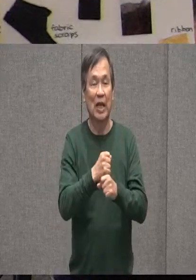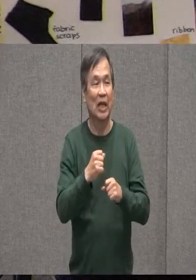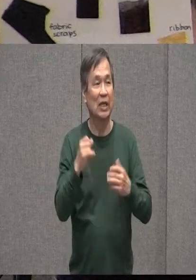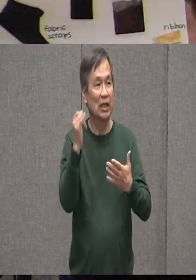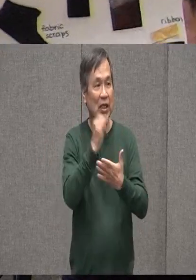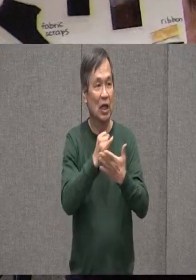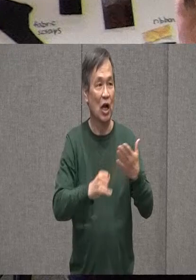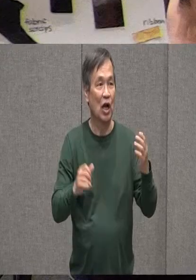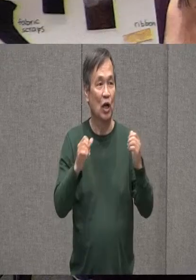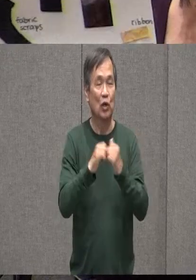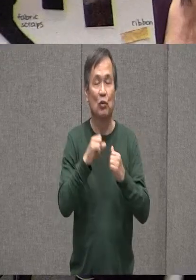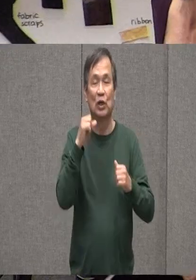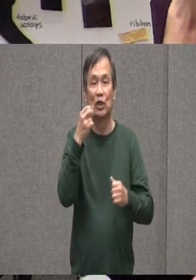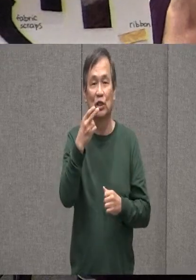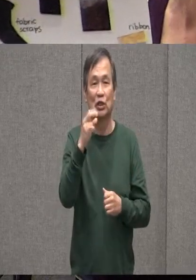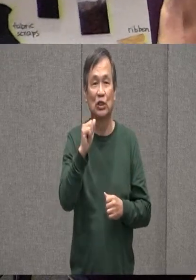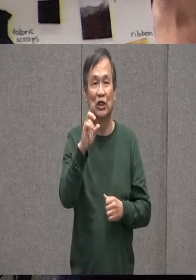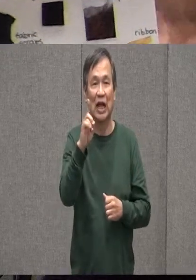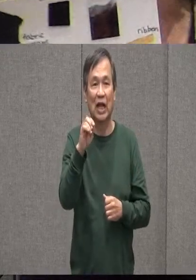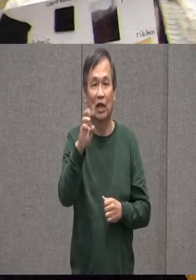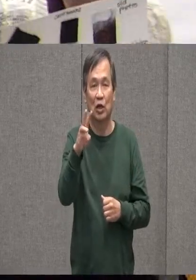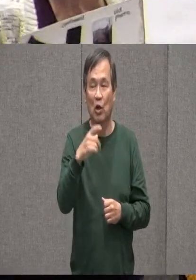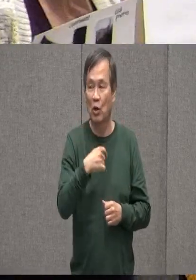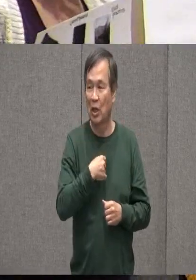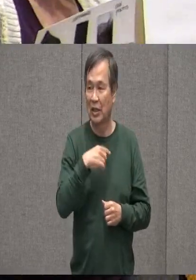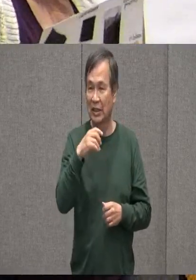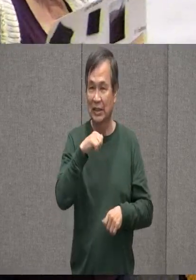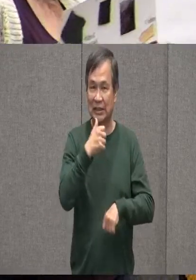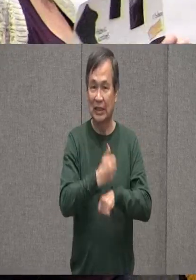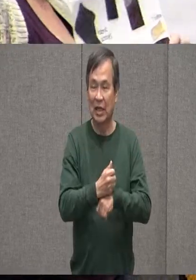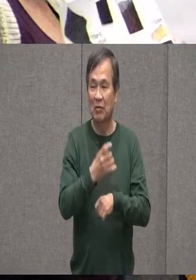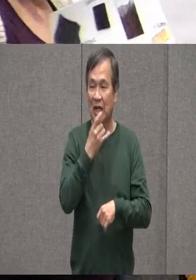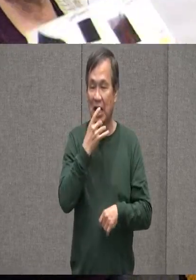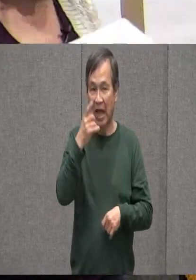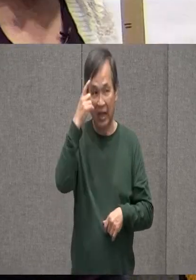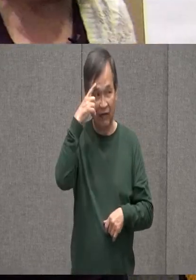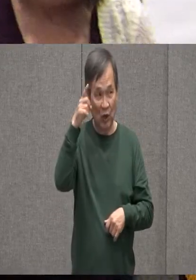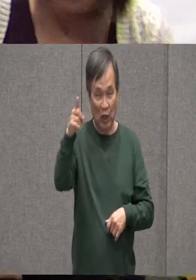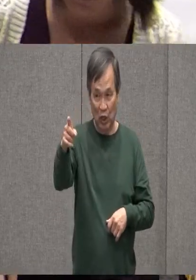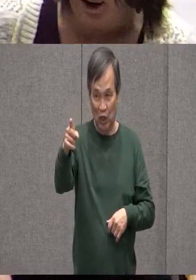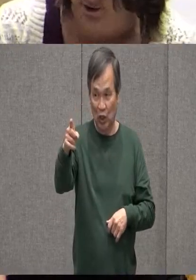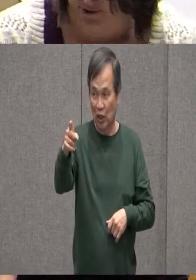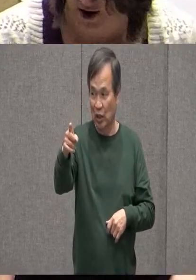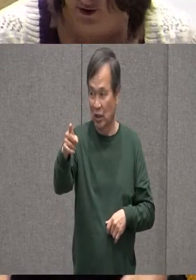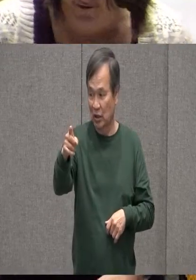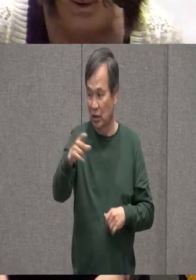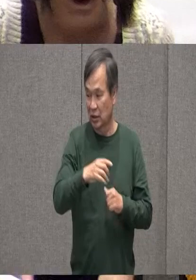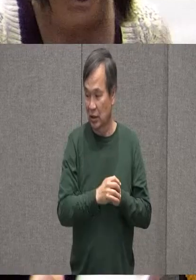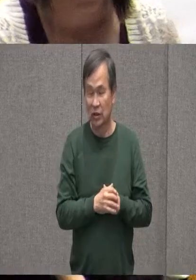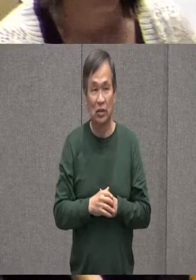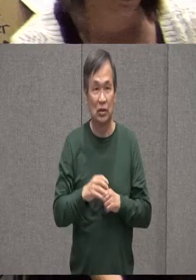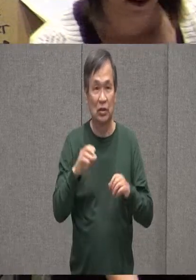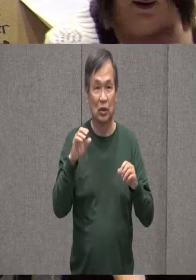In order to do that, I need to get a little light ready for her. That's right. - And we need to do some shimmying around over here.